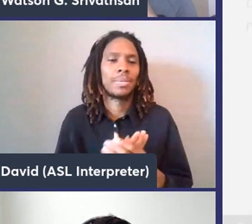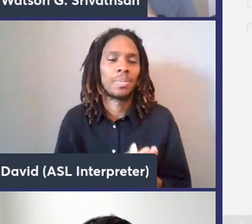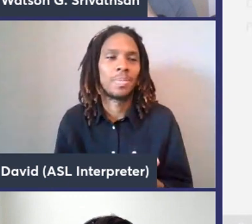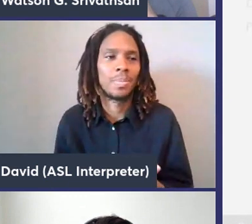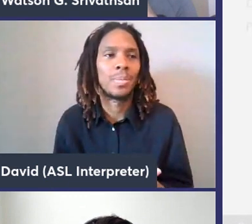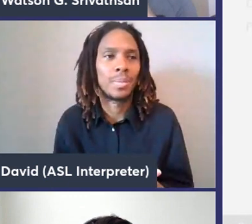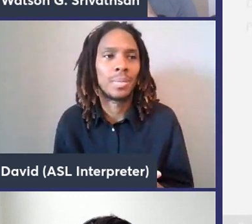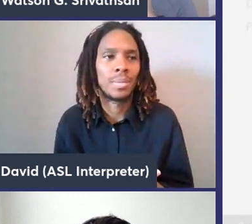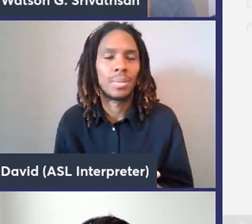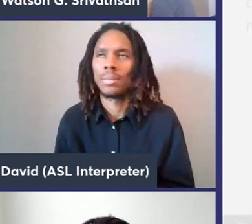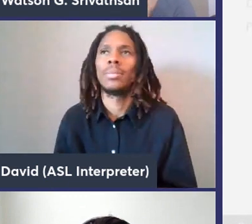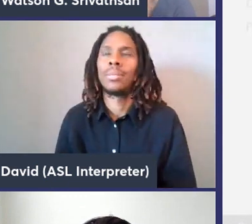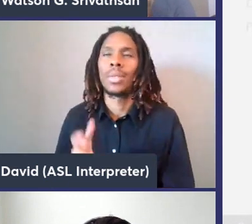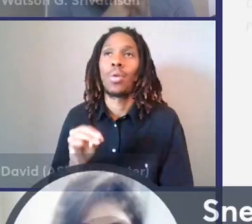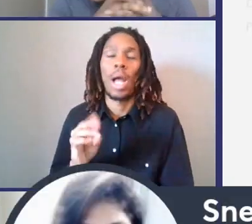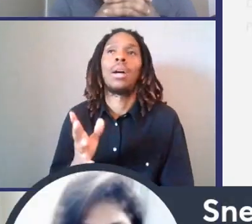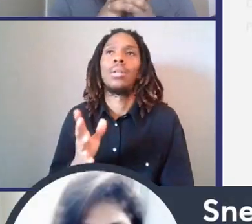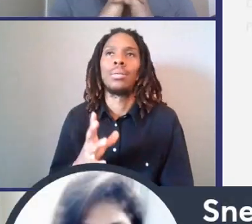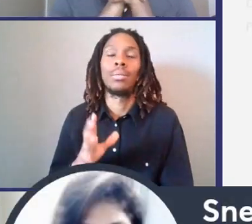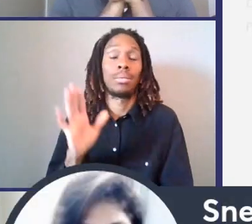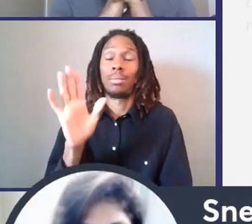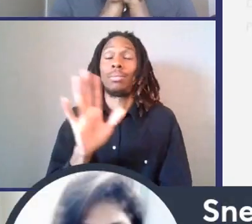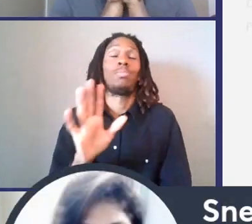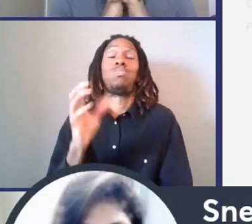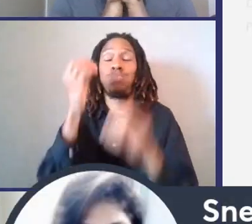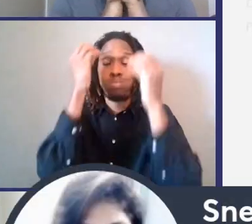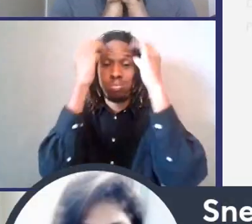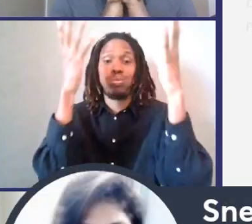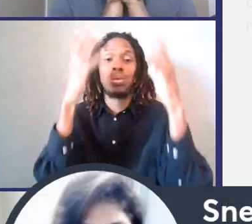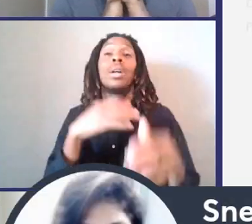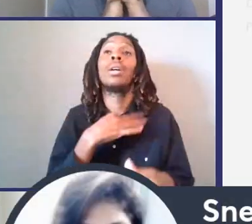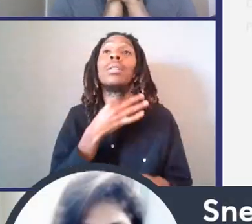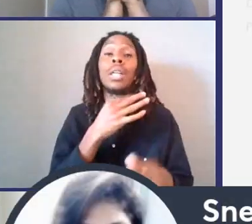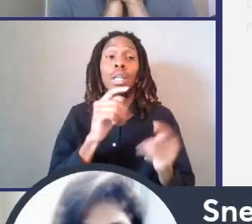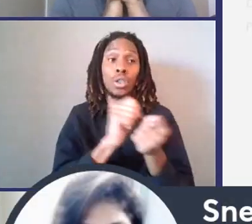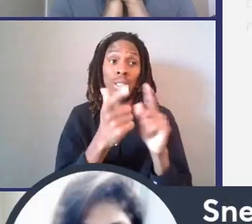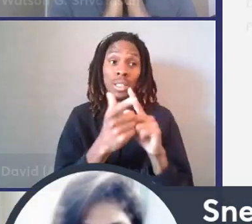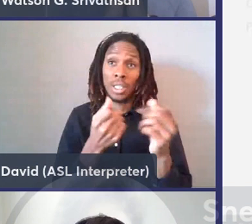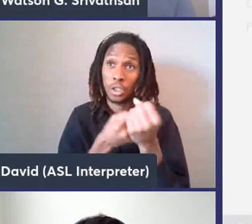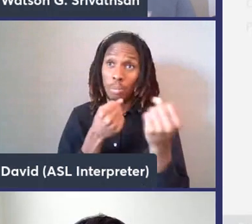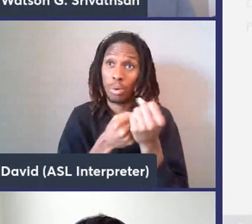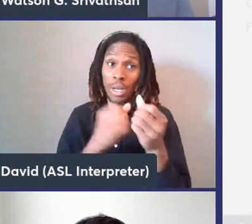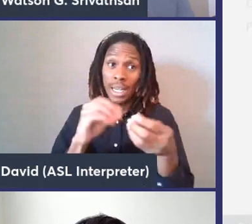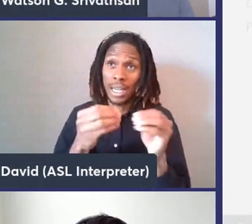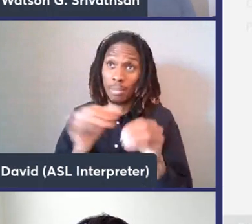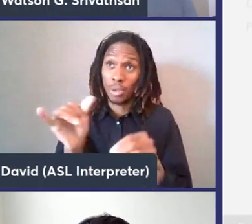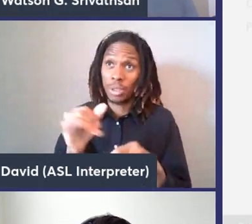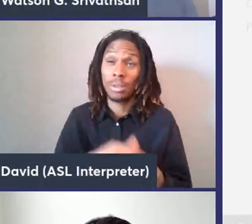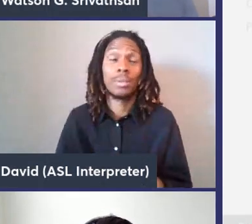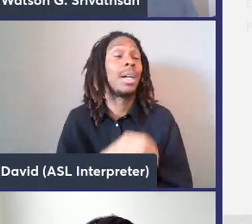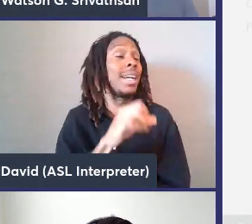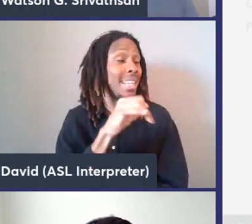Wow, that is great. Does Translate also support numbers? Yes, we do support numbers.